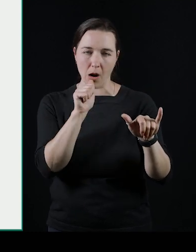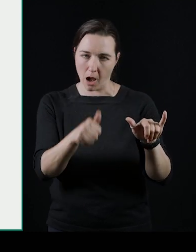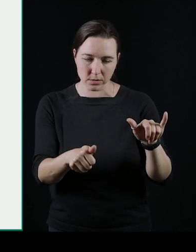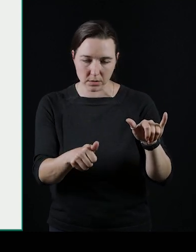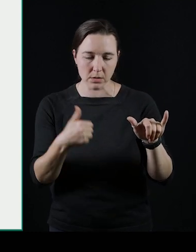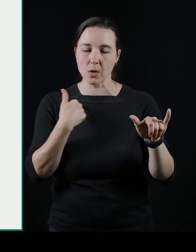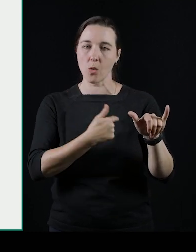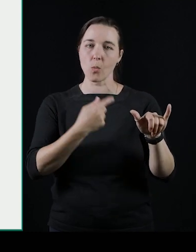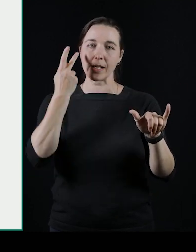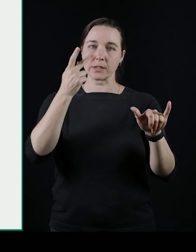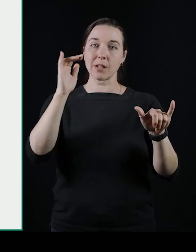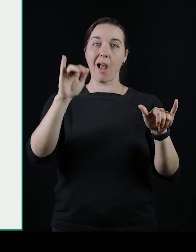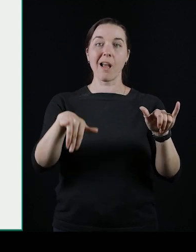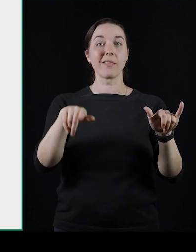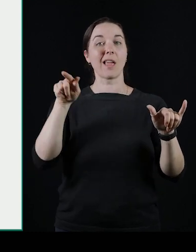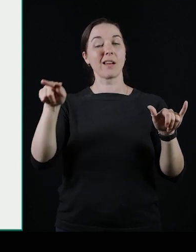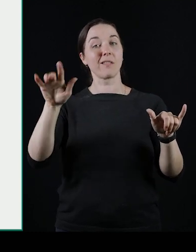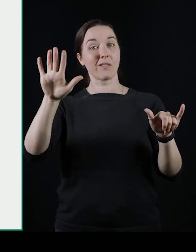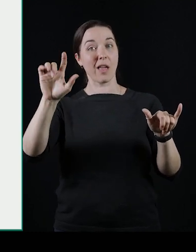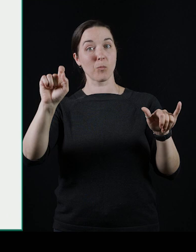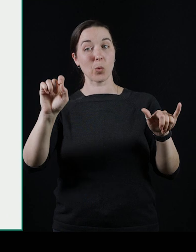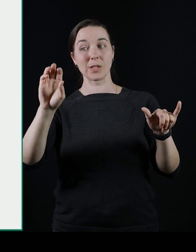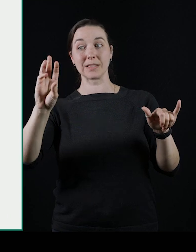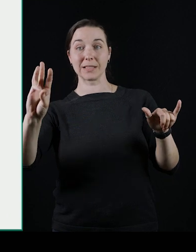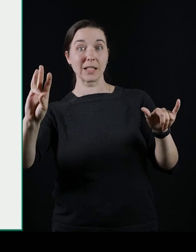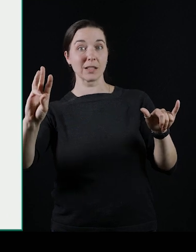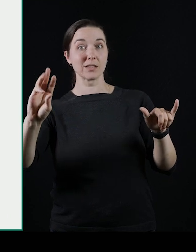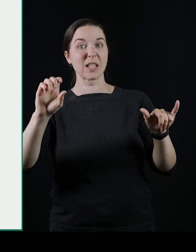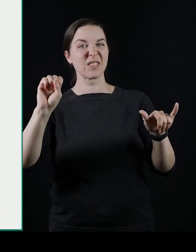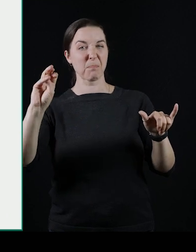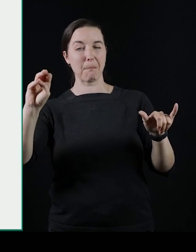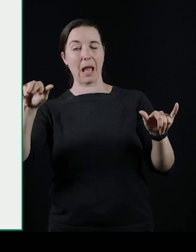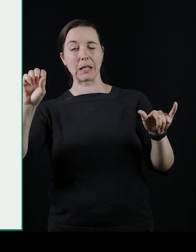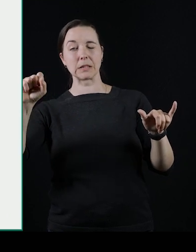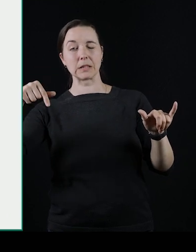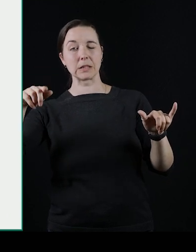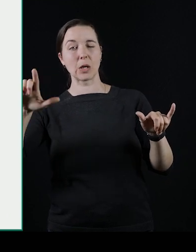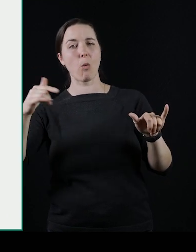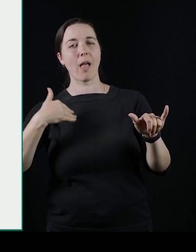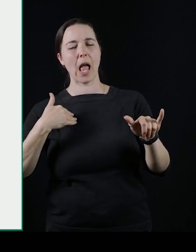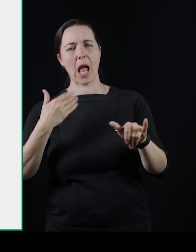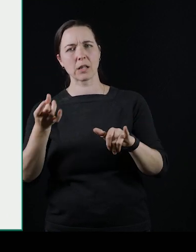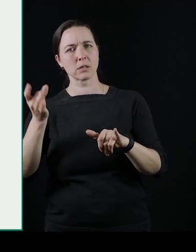We found that MySQL 5.6 in Azure had some significant performance issues